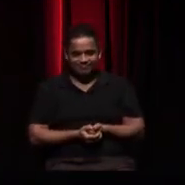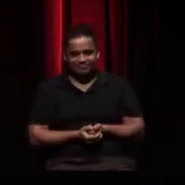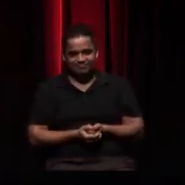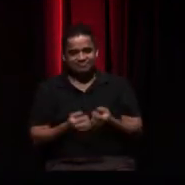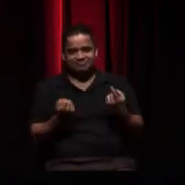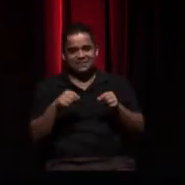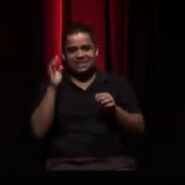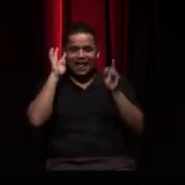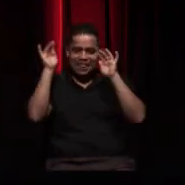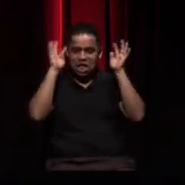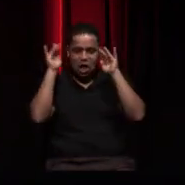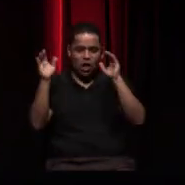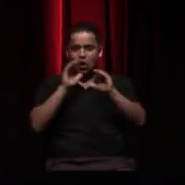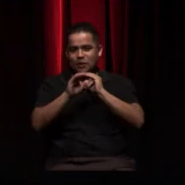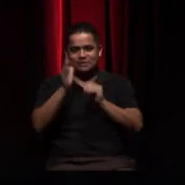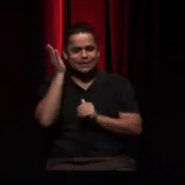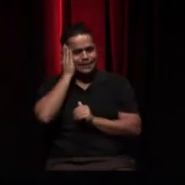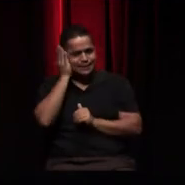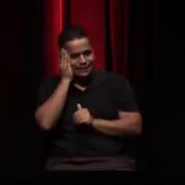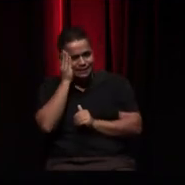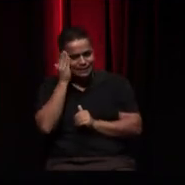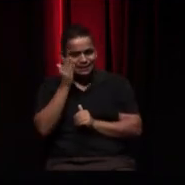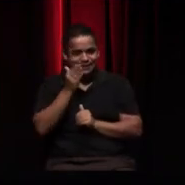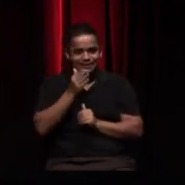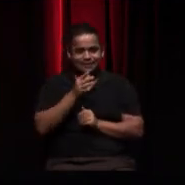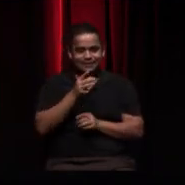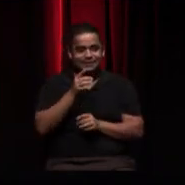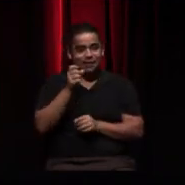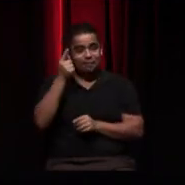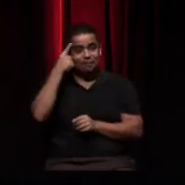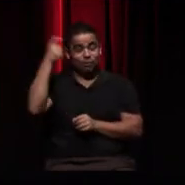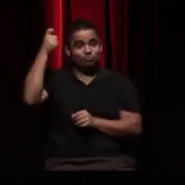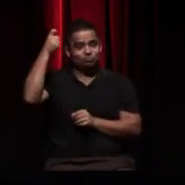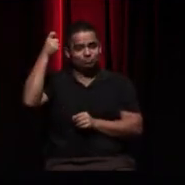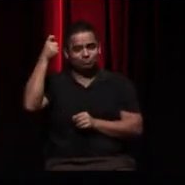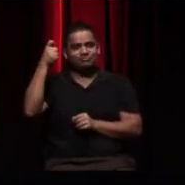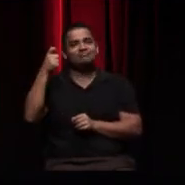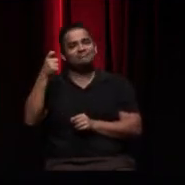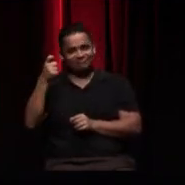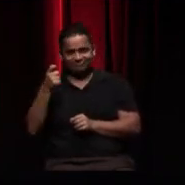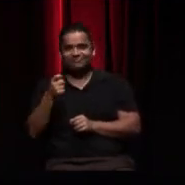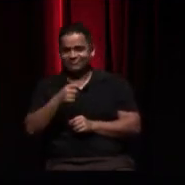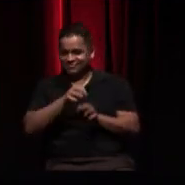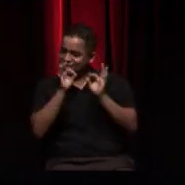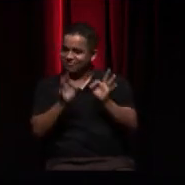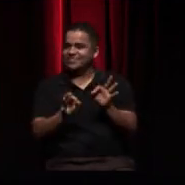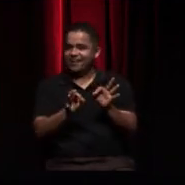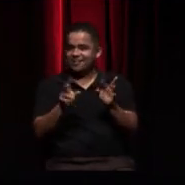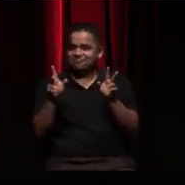communication to know it was a match, as they say nowadays.